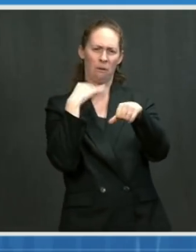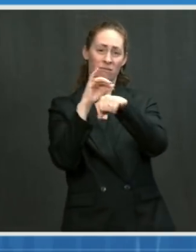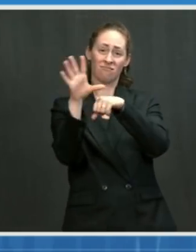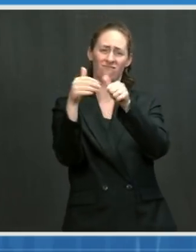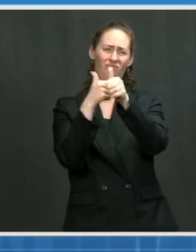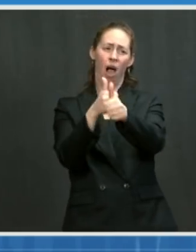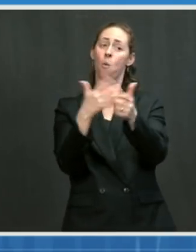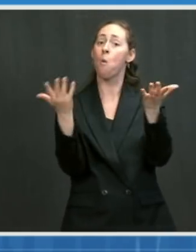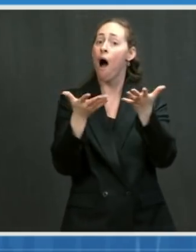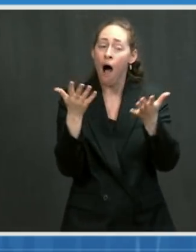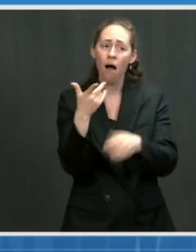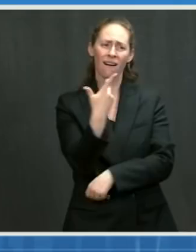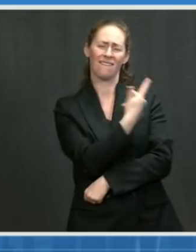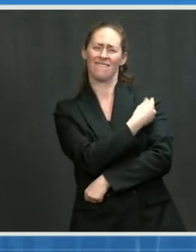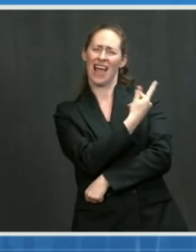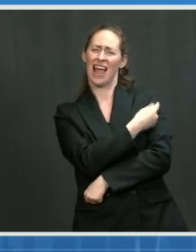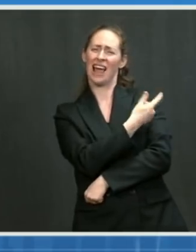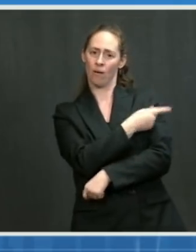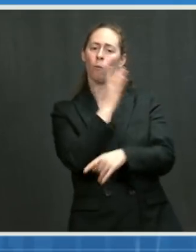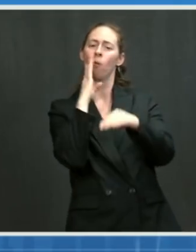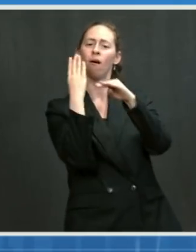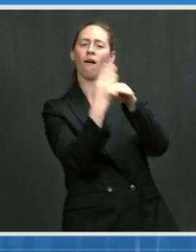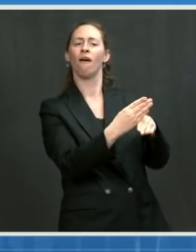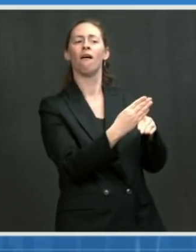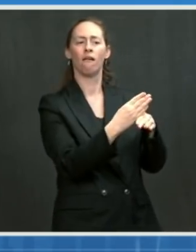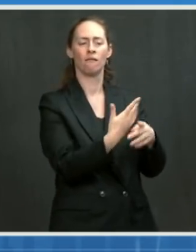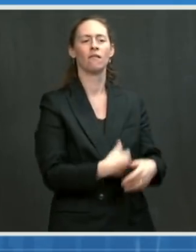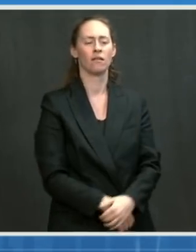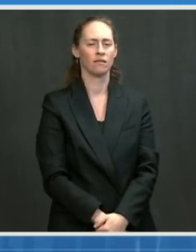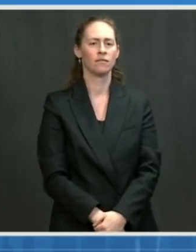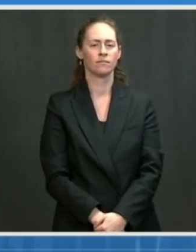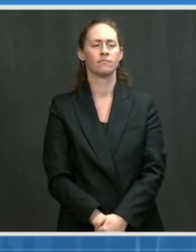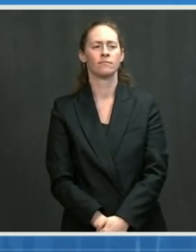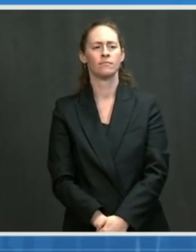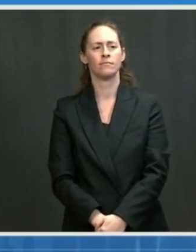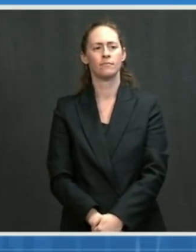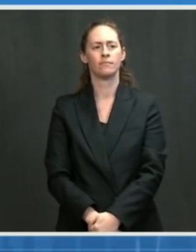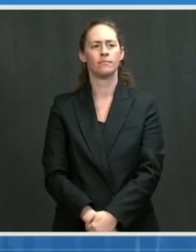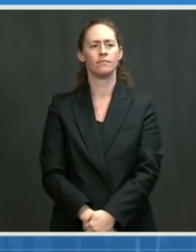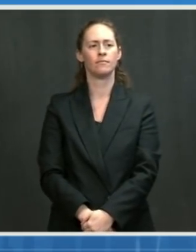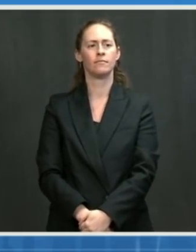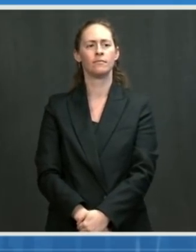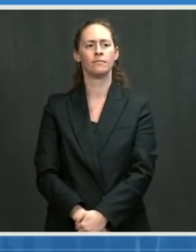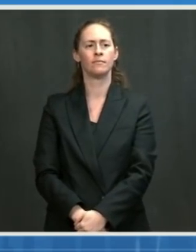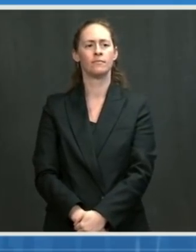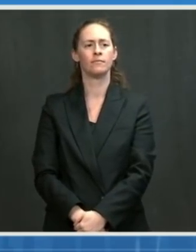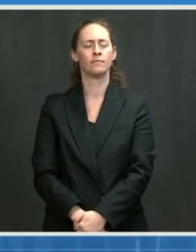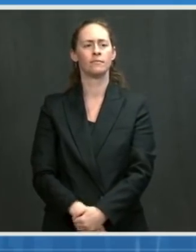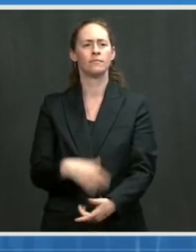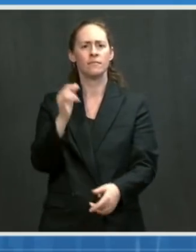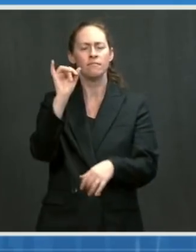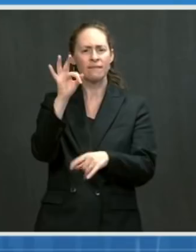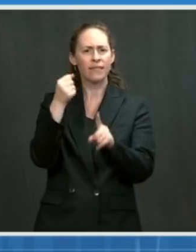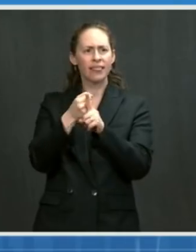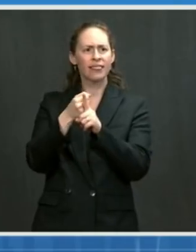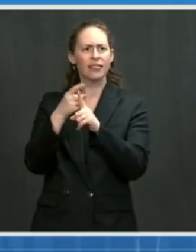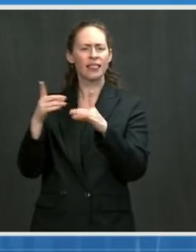VACCINATED THE LESS CASES WE WILL HAVE AND THE LESS CHANCE OF A NEW SPIKE OR ADDITIONAL VAIR I